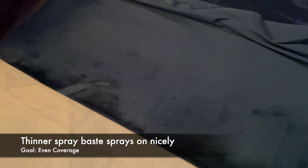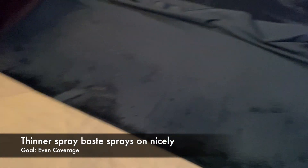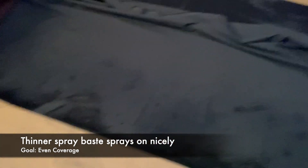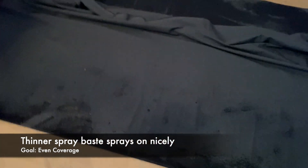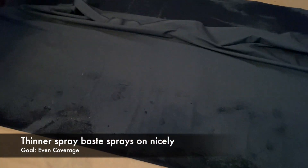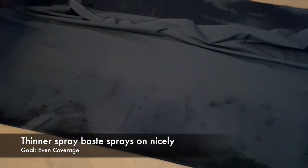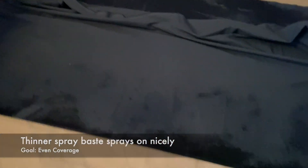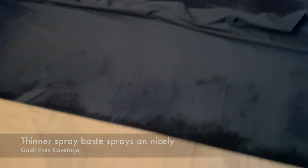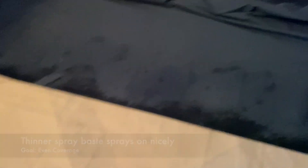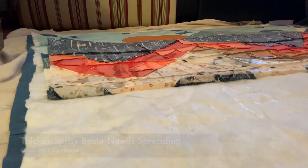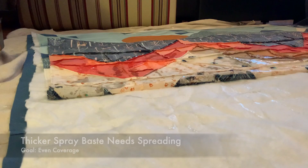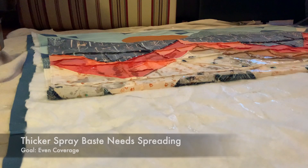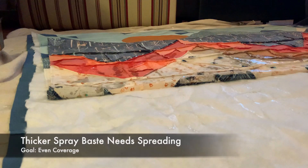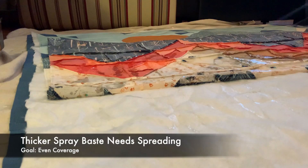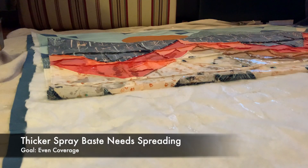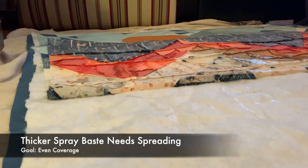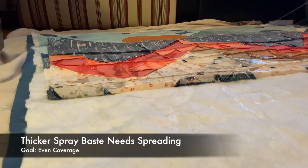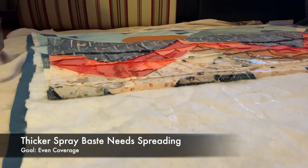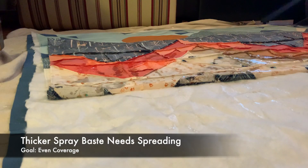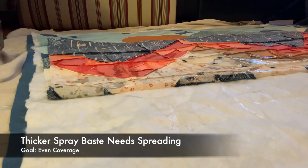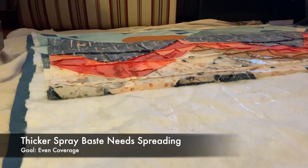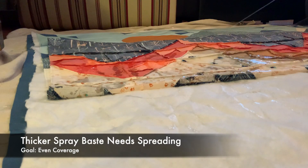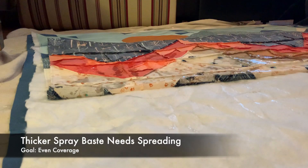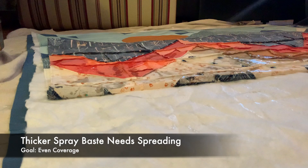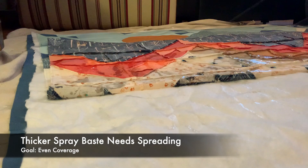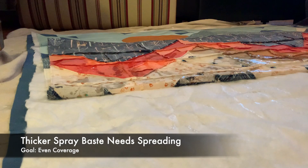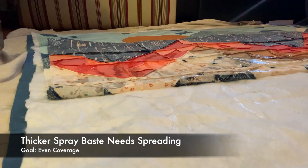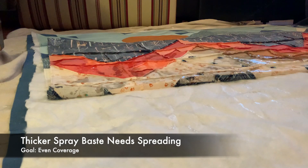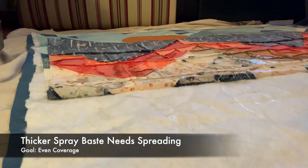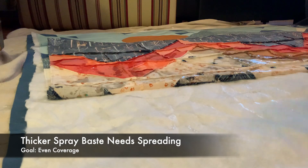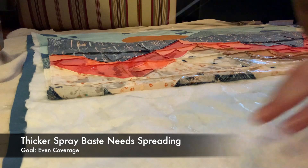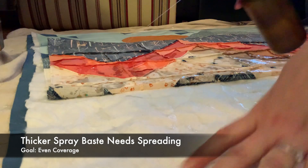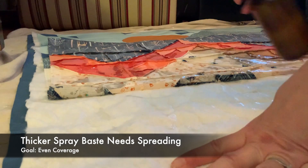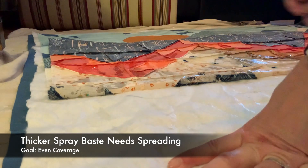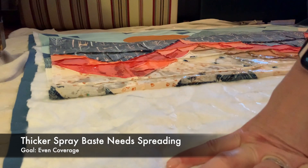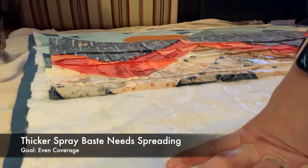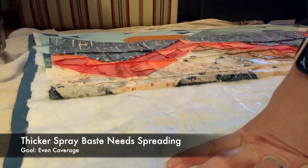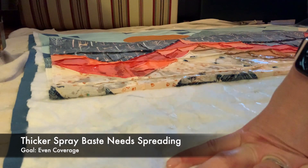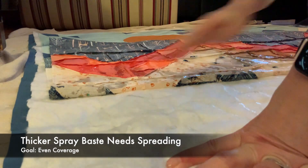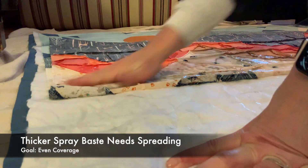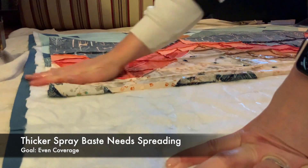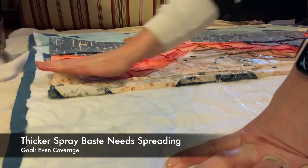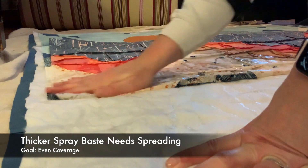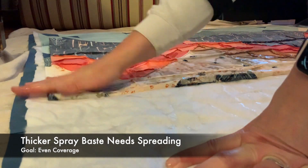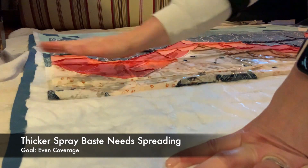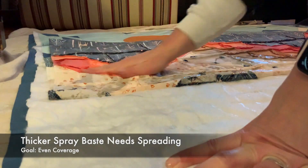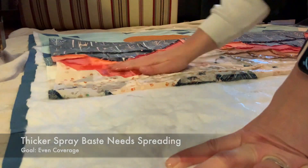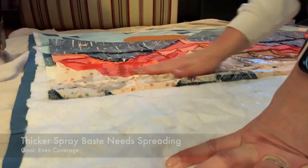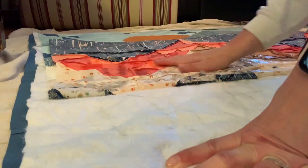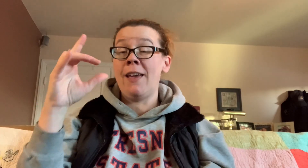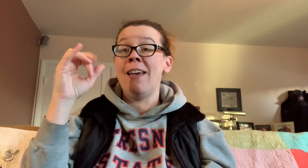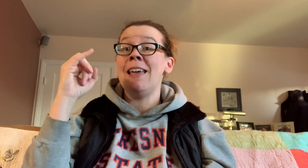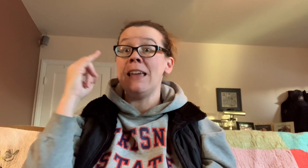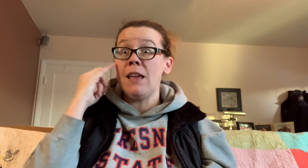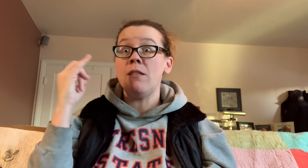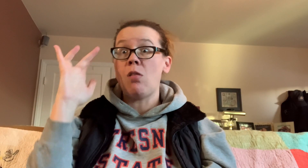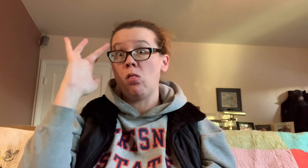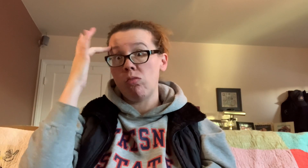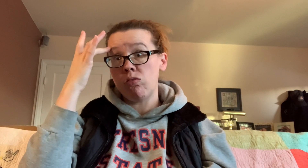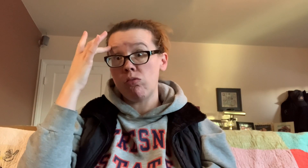really thinly and nicely, and then here I have - like it's a little bit thicker consistency. So I kind of spread it out a little bit.